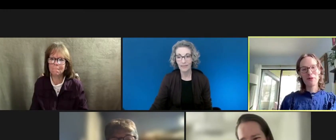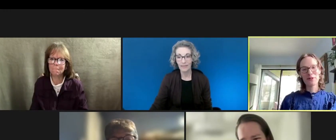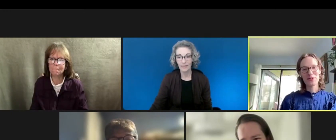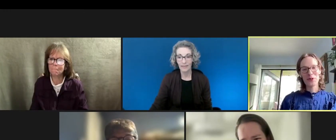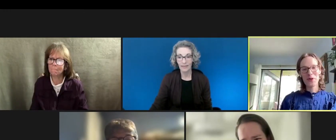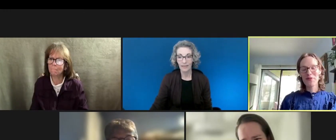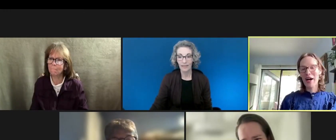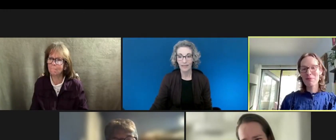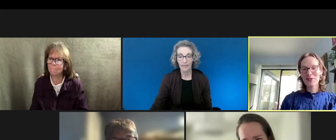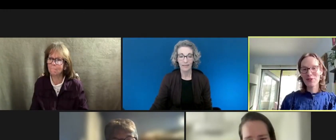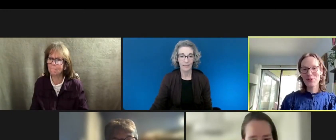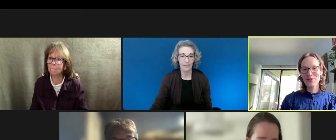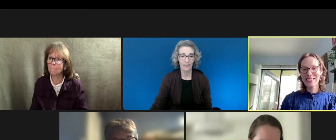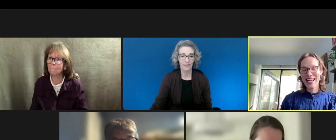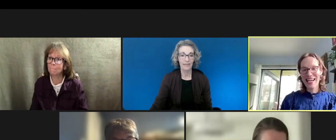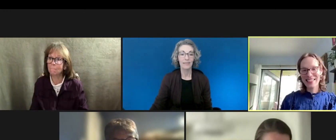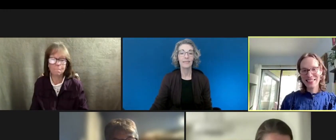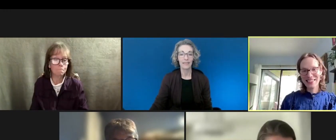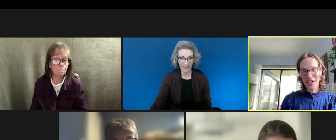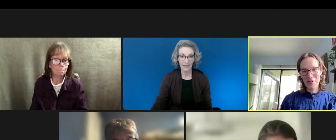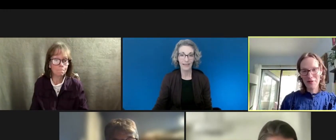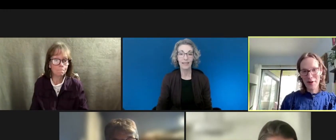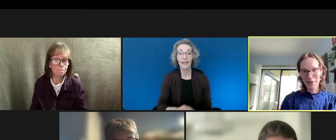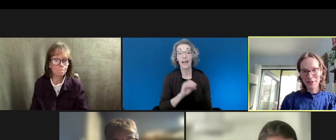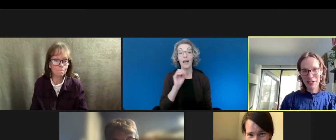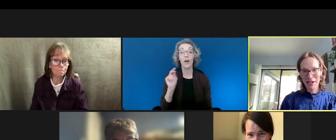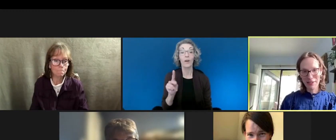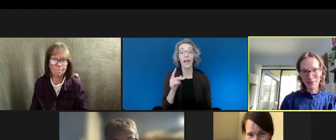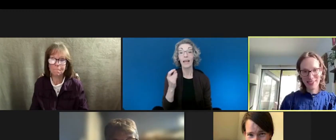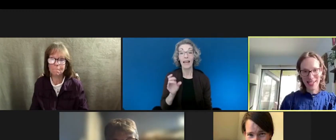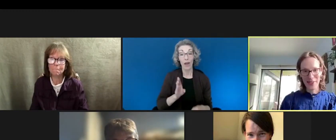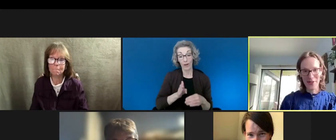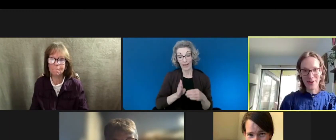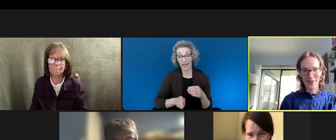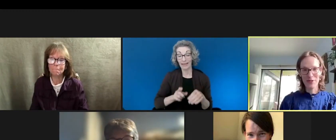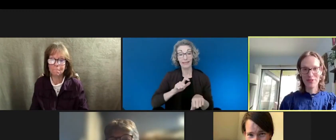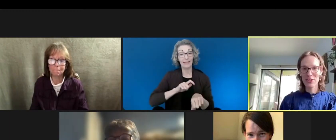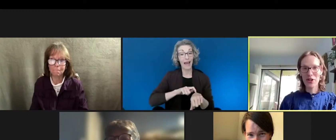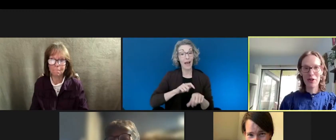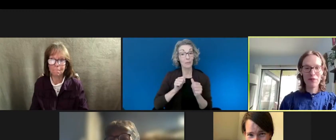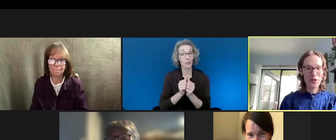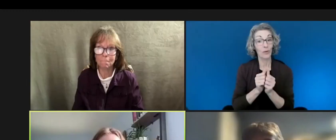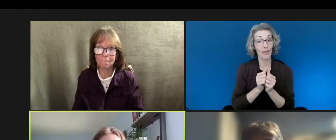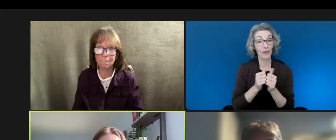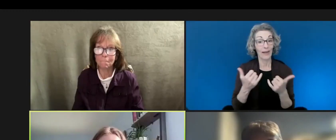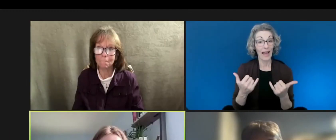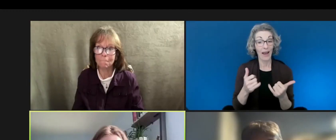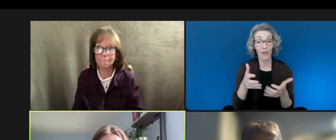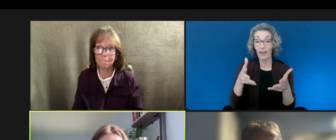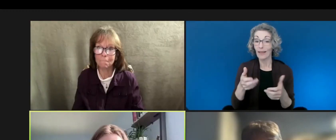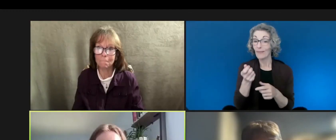Folks we've come to the end of our time together we've just got a few moments left.